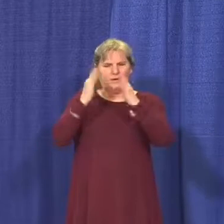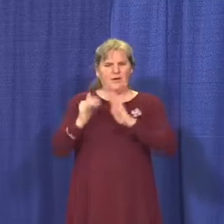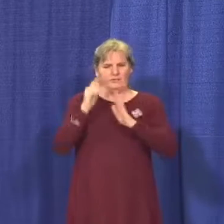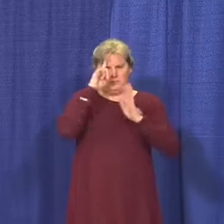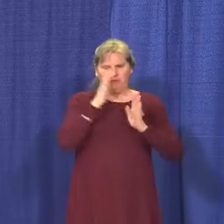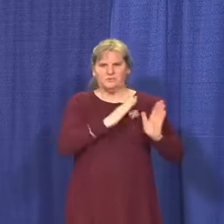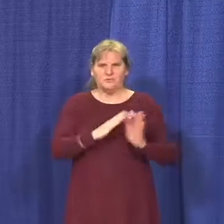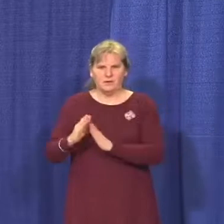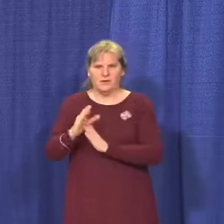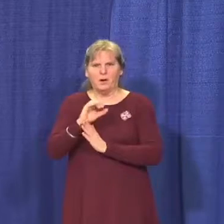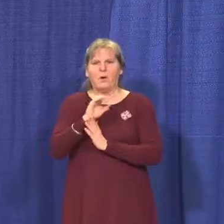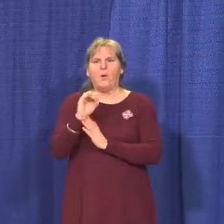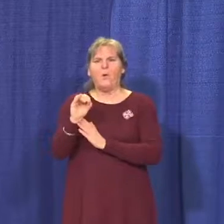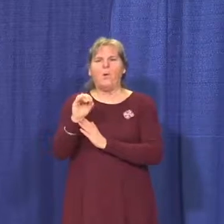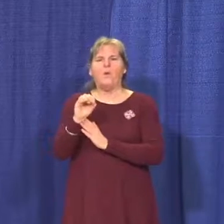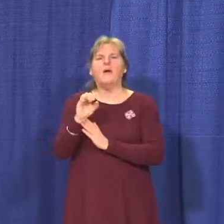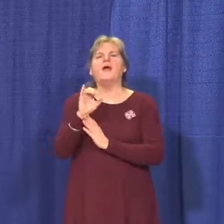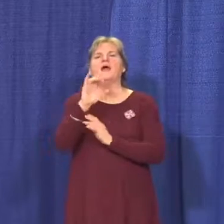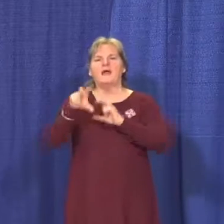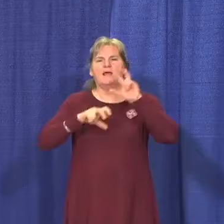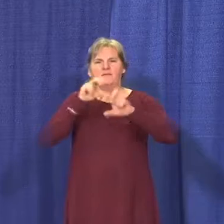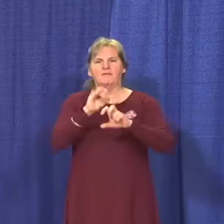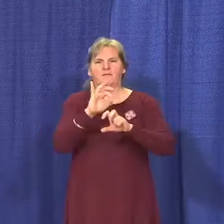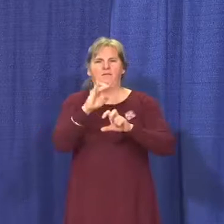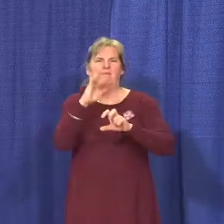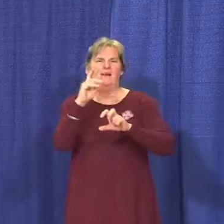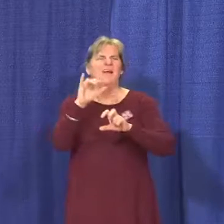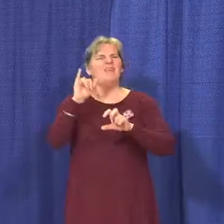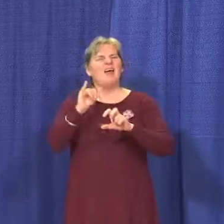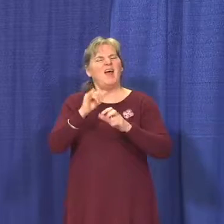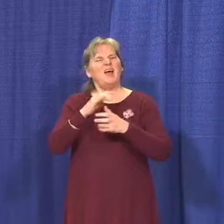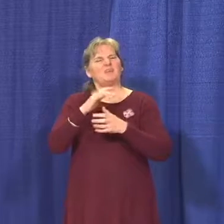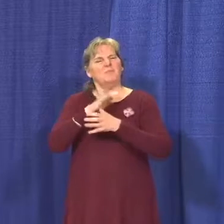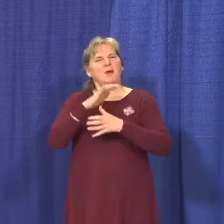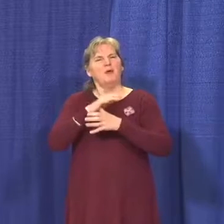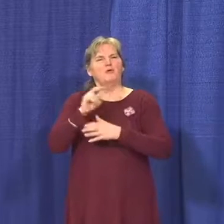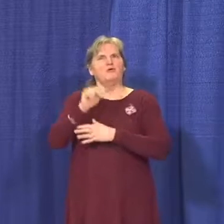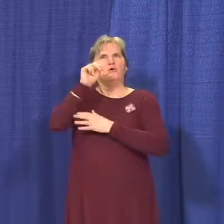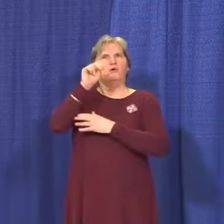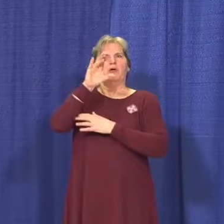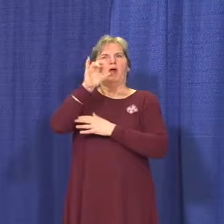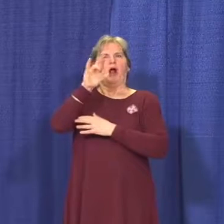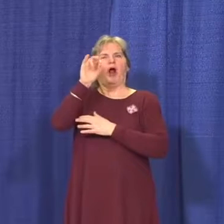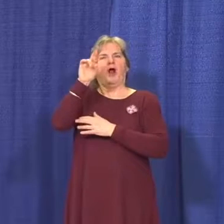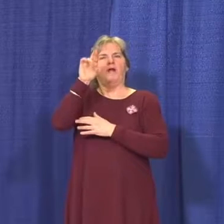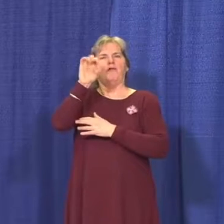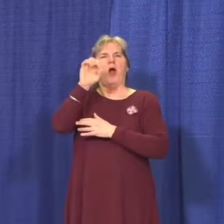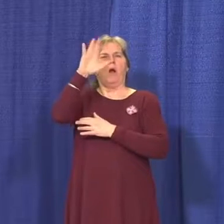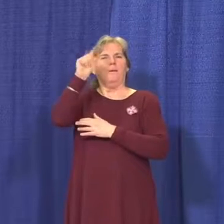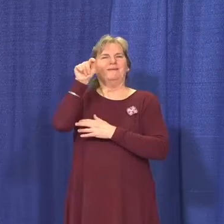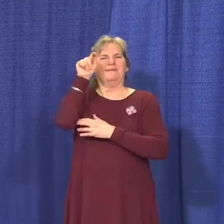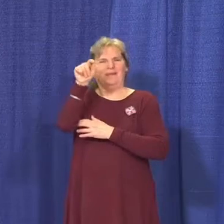coinvestment fund as part of eight in northern housing carved out specifically created for the